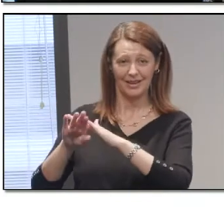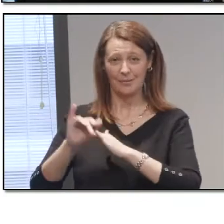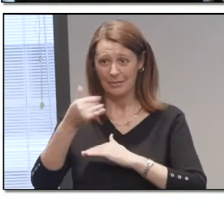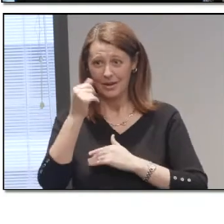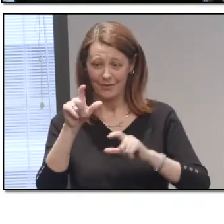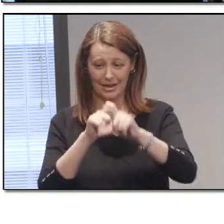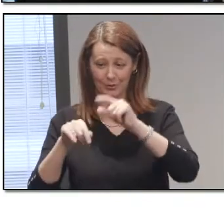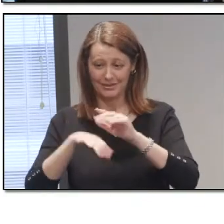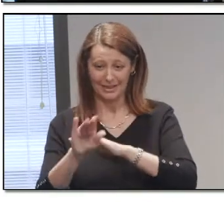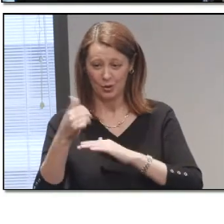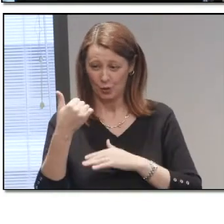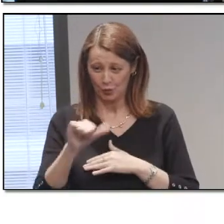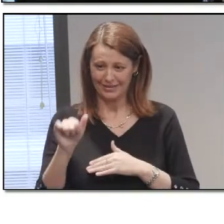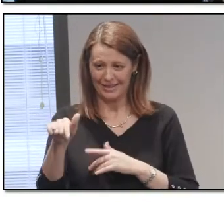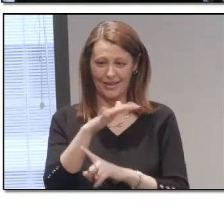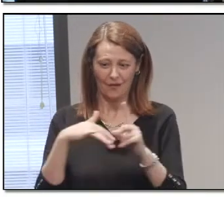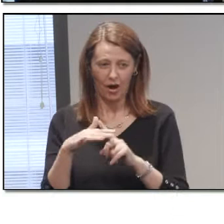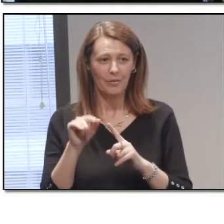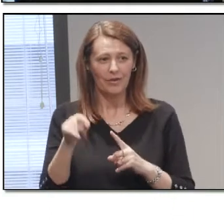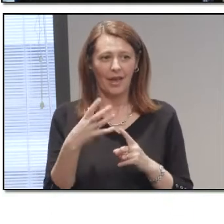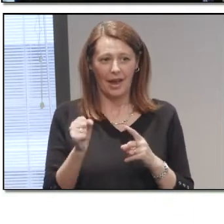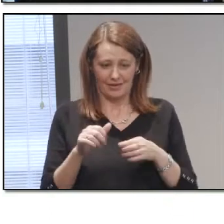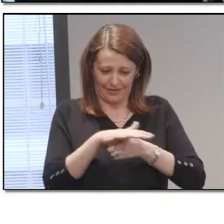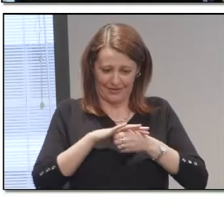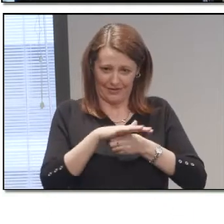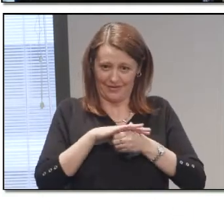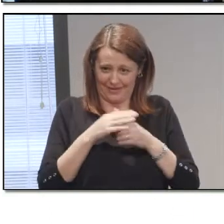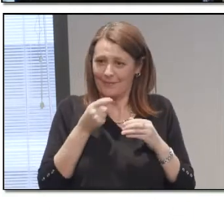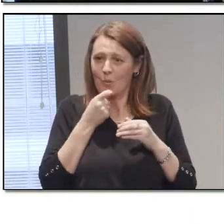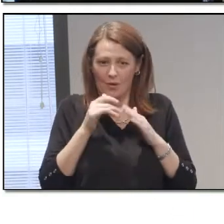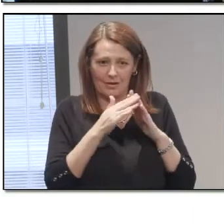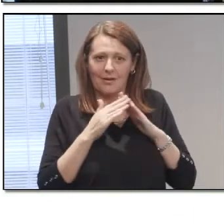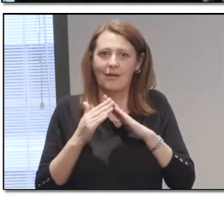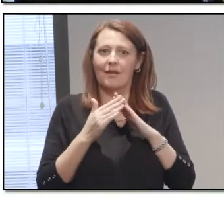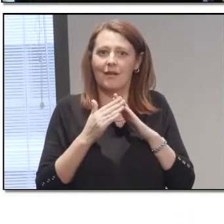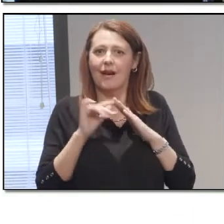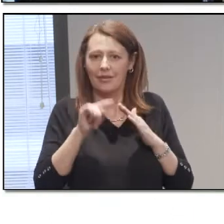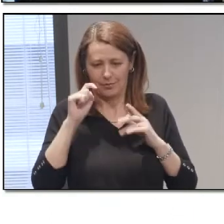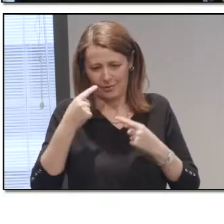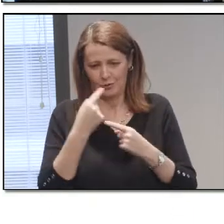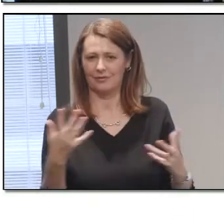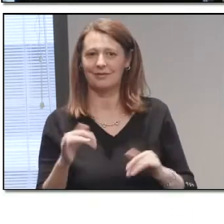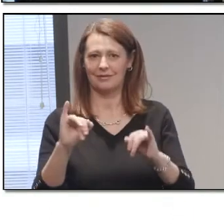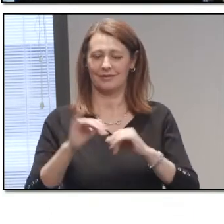using in that environment in a contained space that might create some exposure. So, adults and